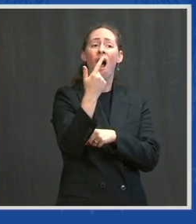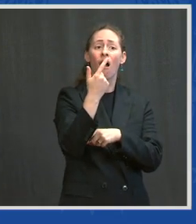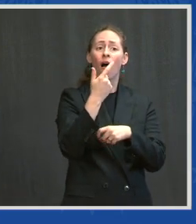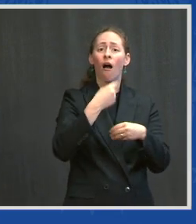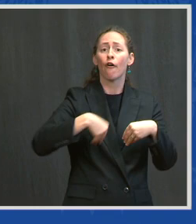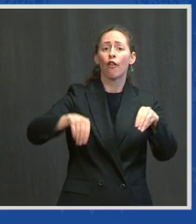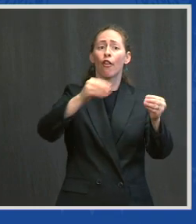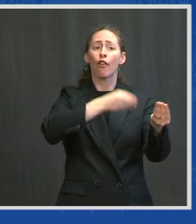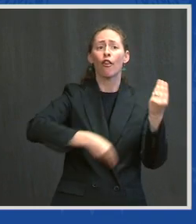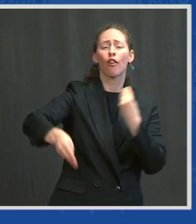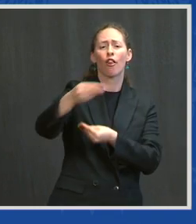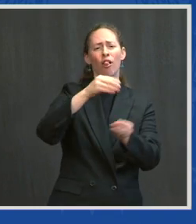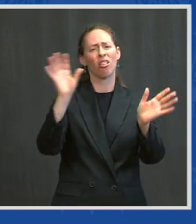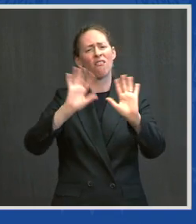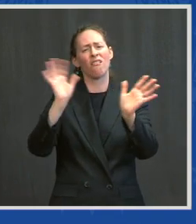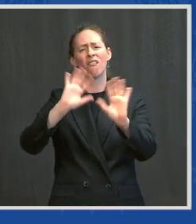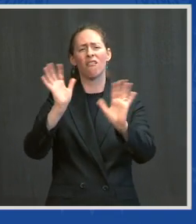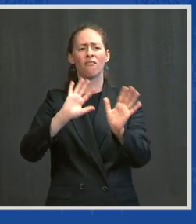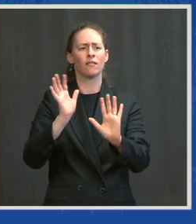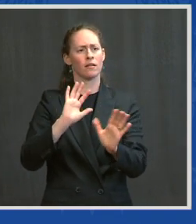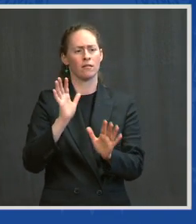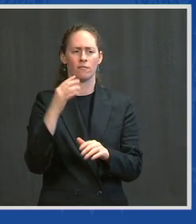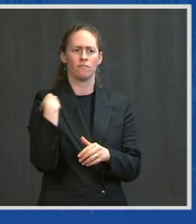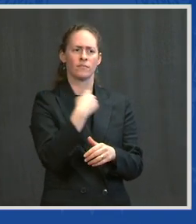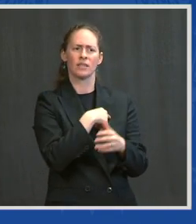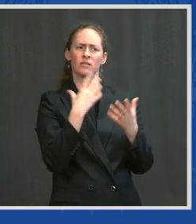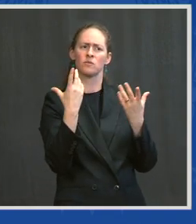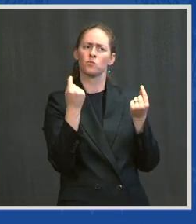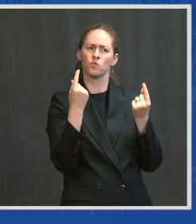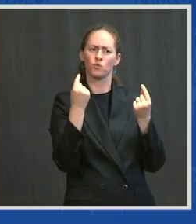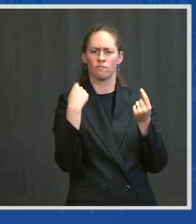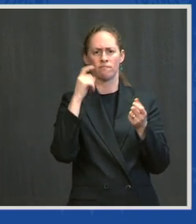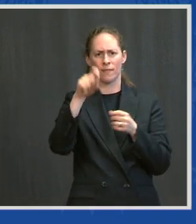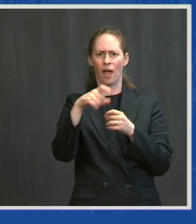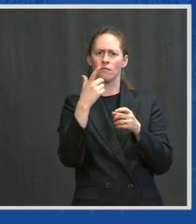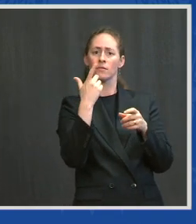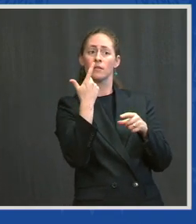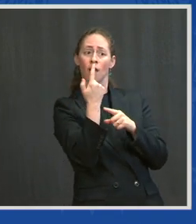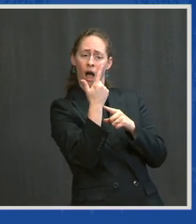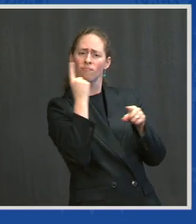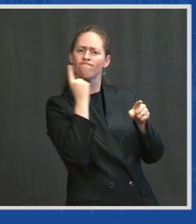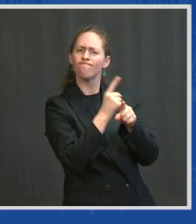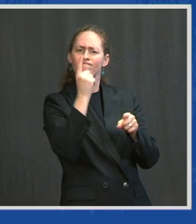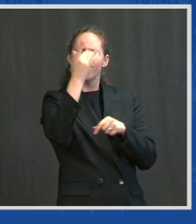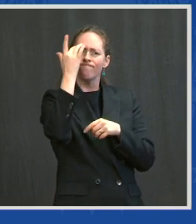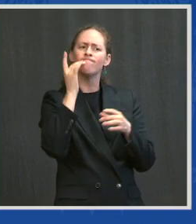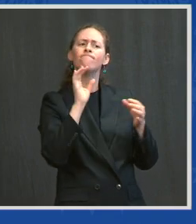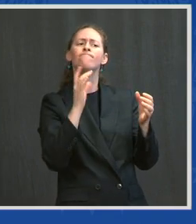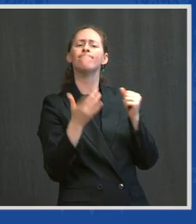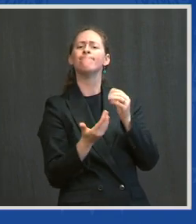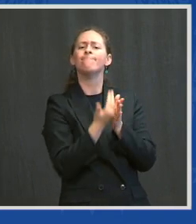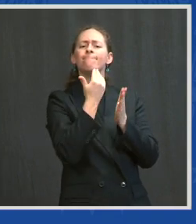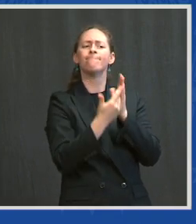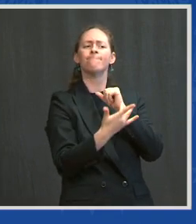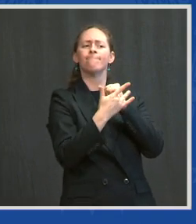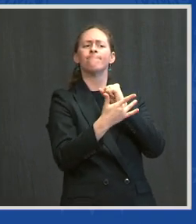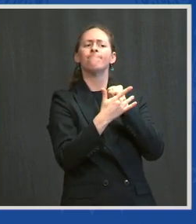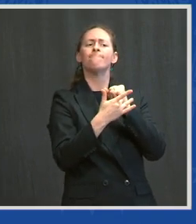the development of smart gun technologies. This doesn't affect responsible gun owners or Second Amendment rights.